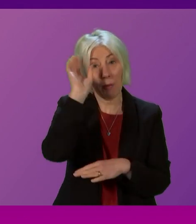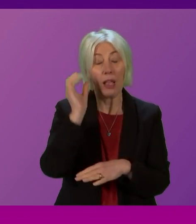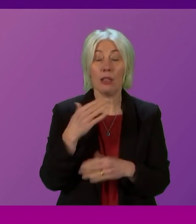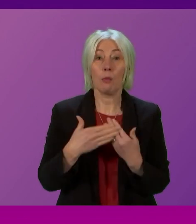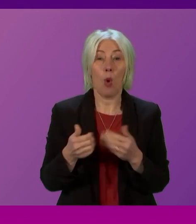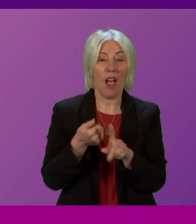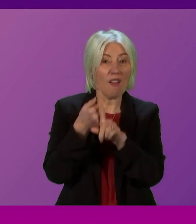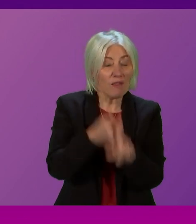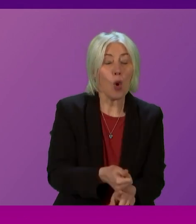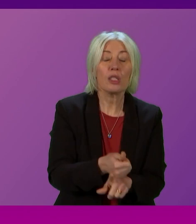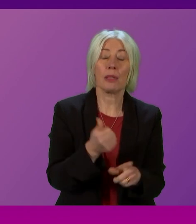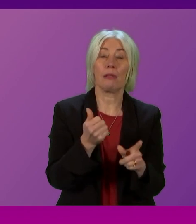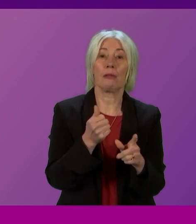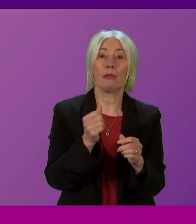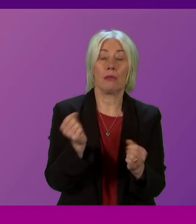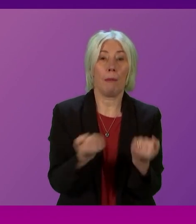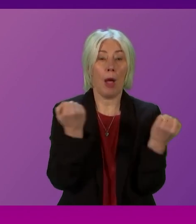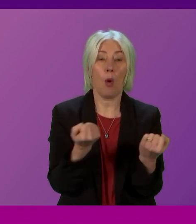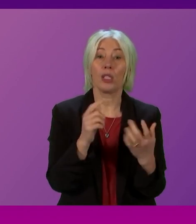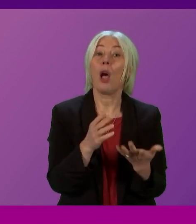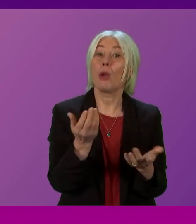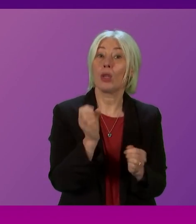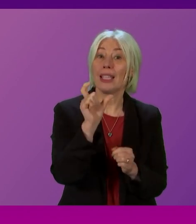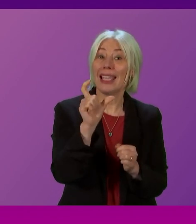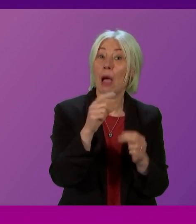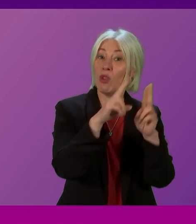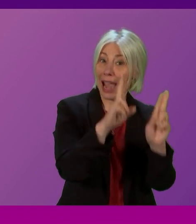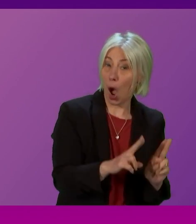that, before the Cameron House fire and the more recent fire at the New County hotel in